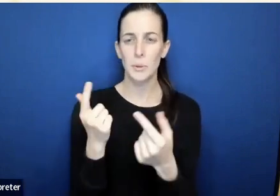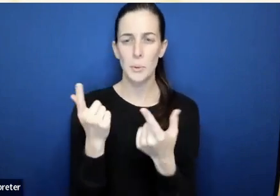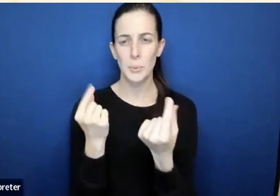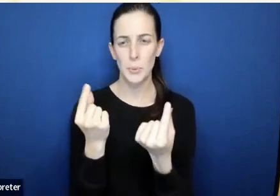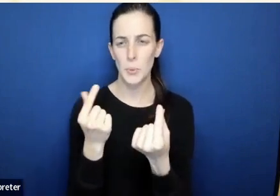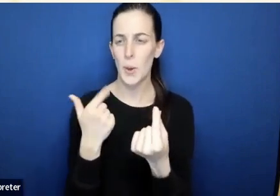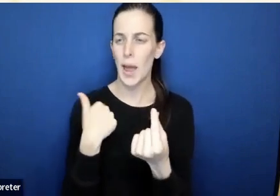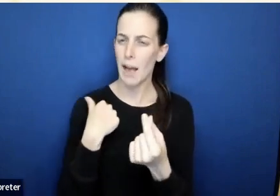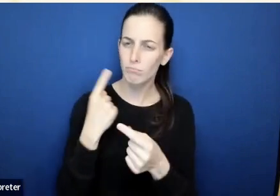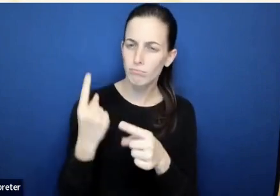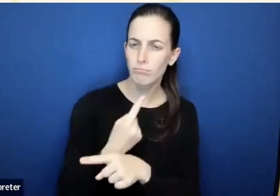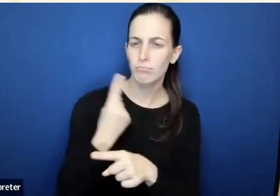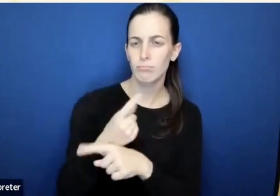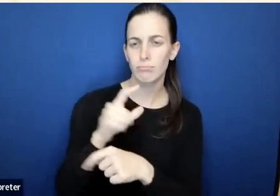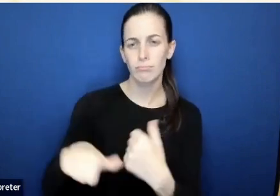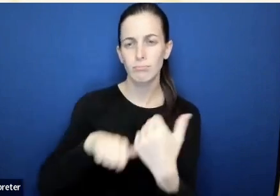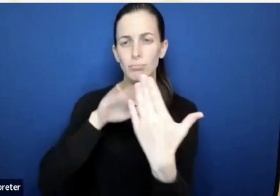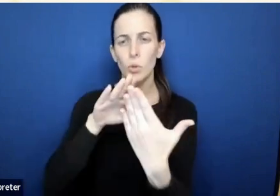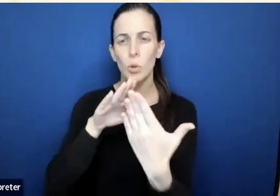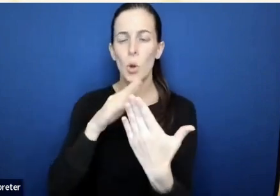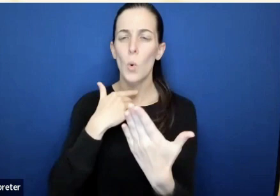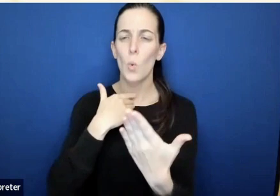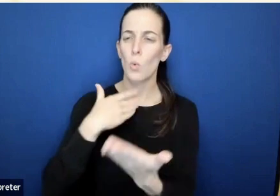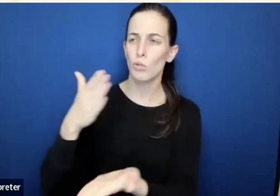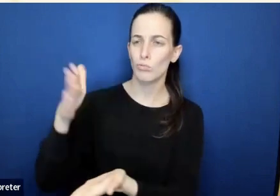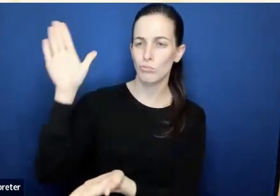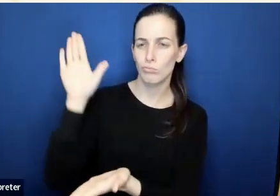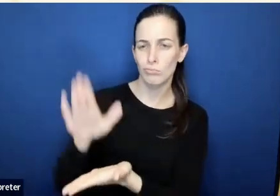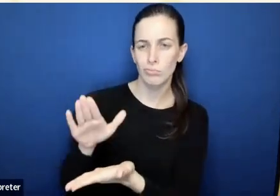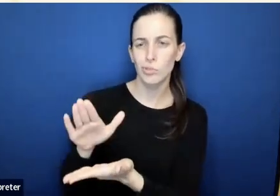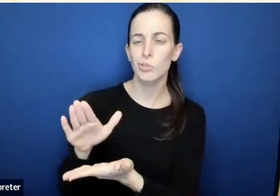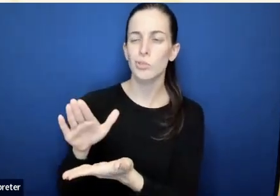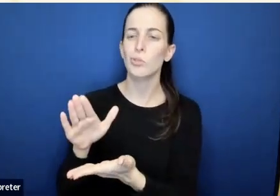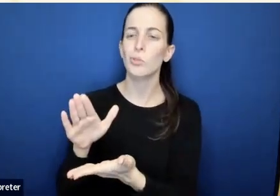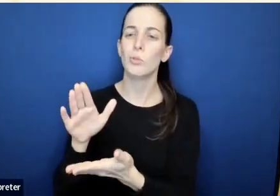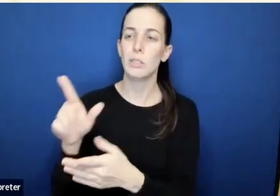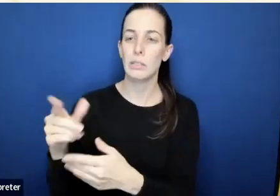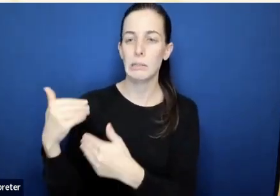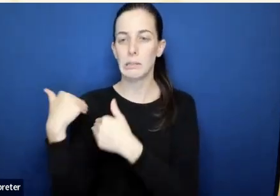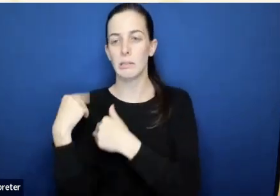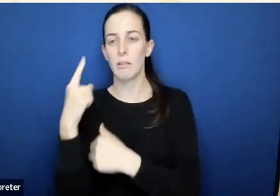will also help to reduce burden on developers and businesses in terms of time, effort, and money.